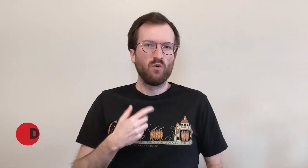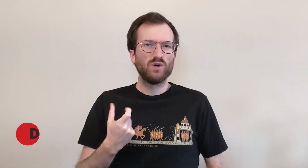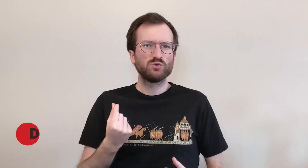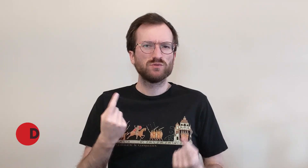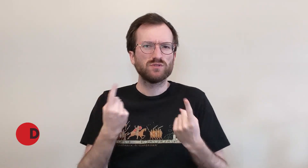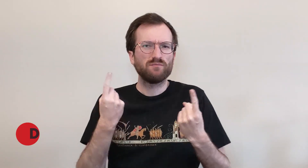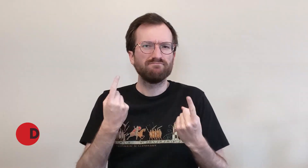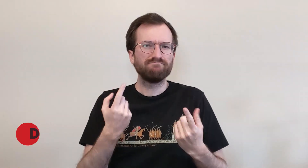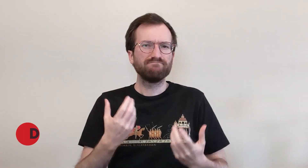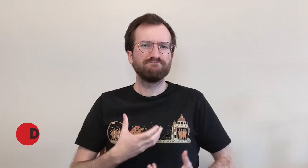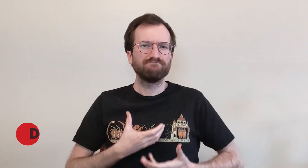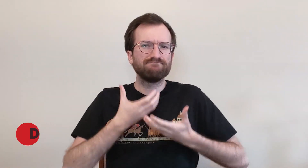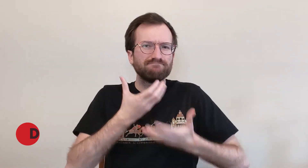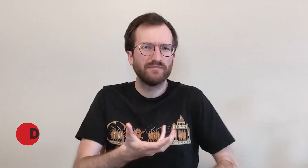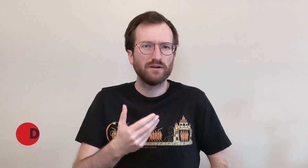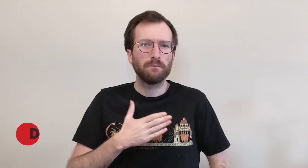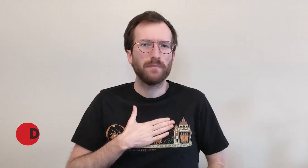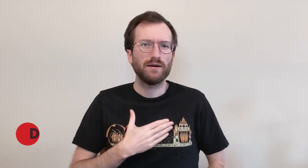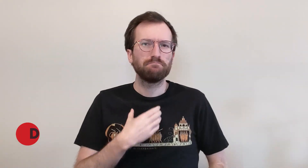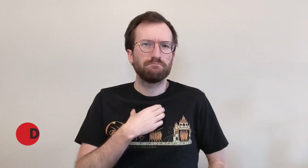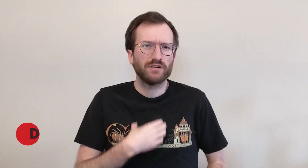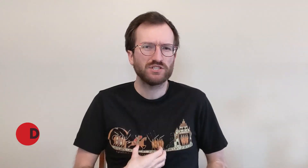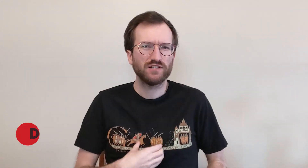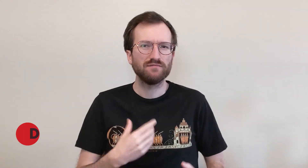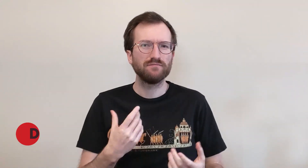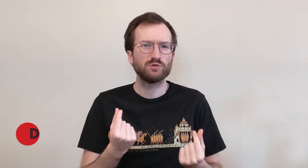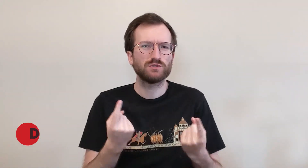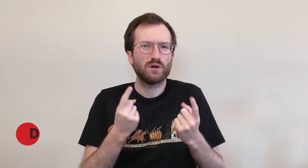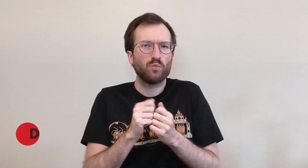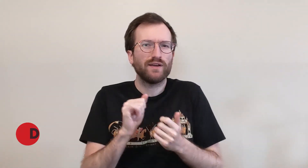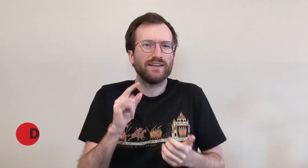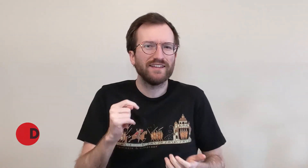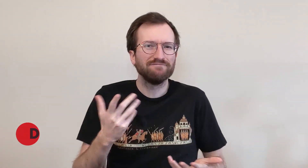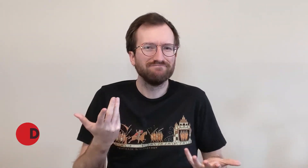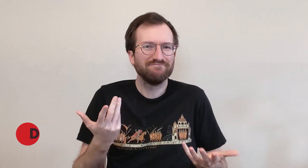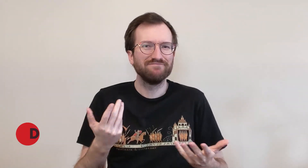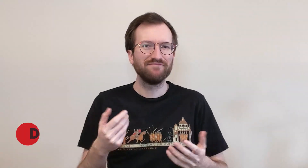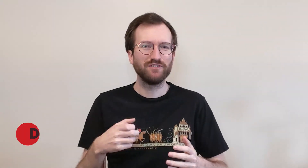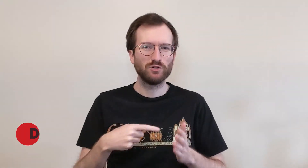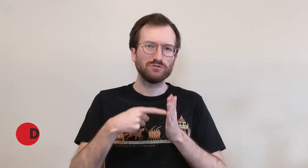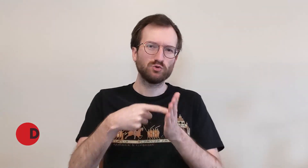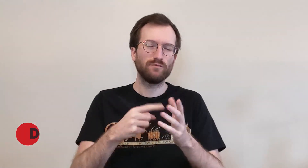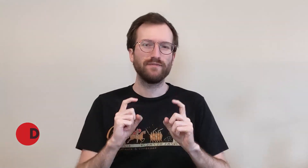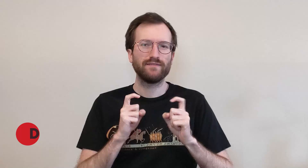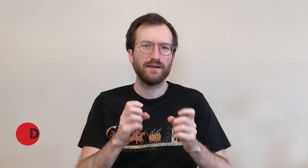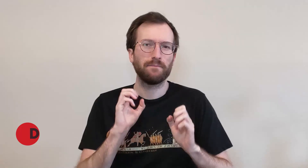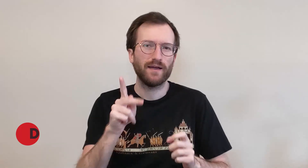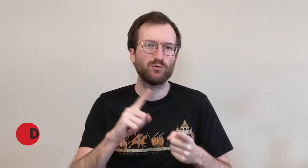I wanted to do something with my passion and give back to the